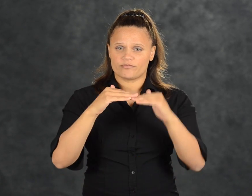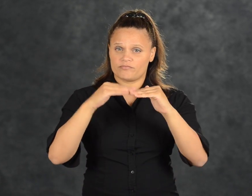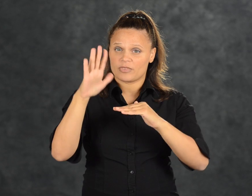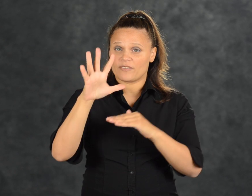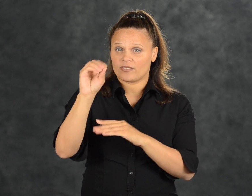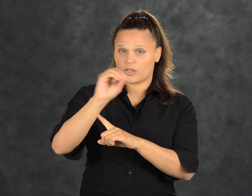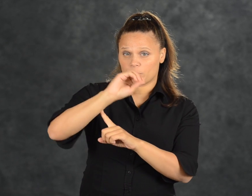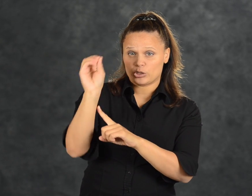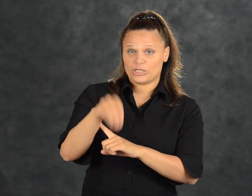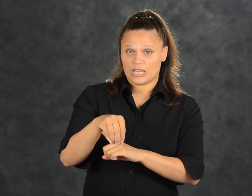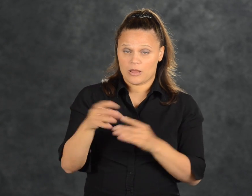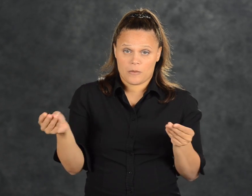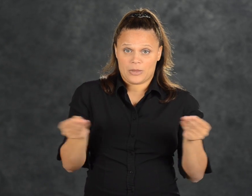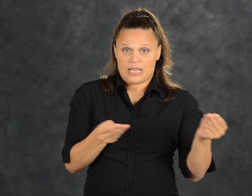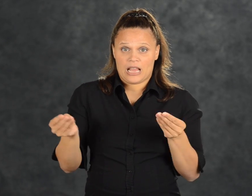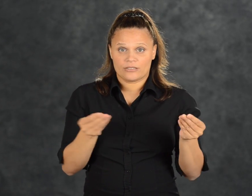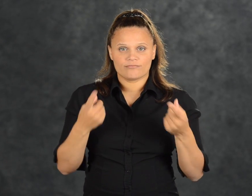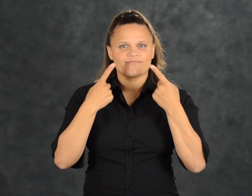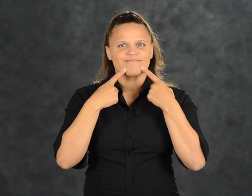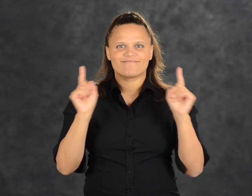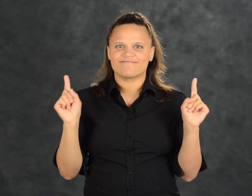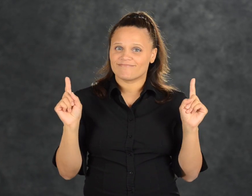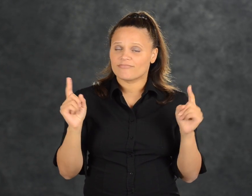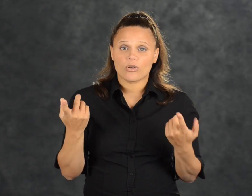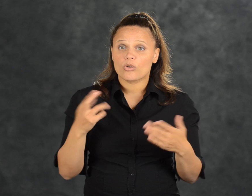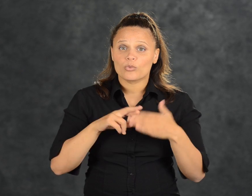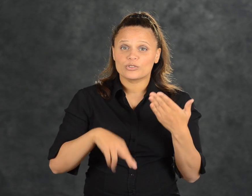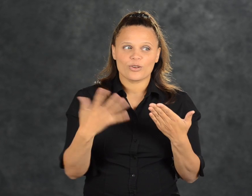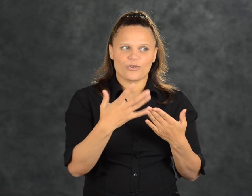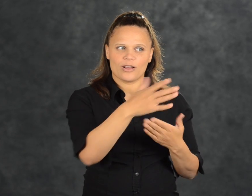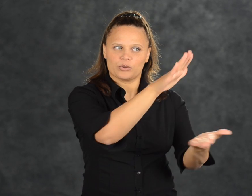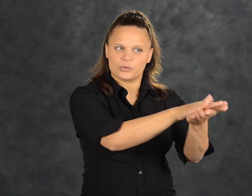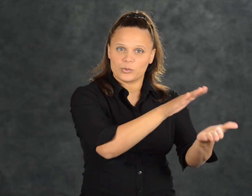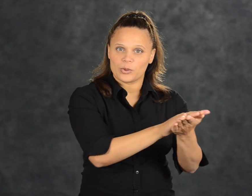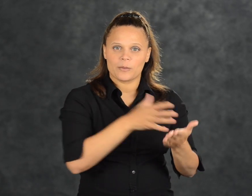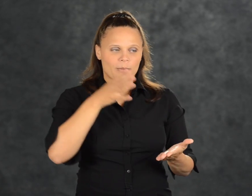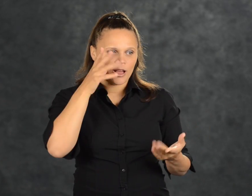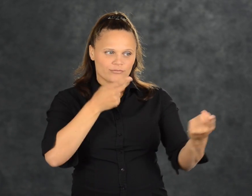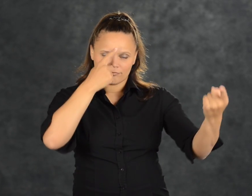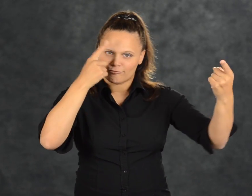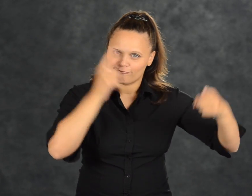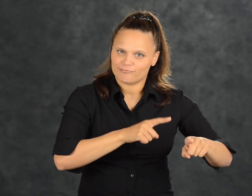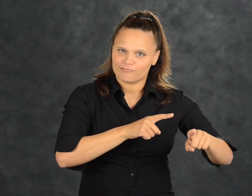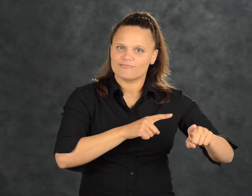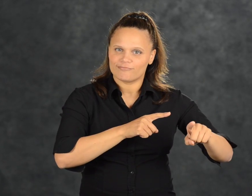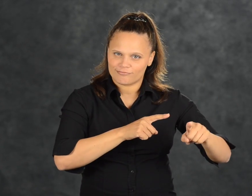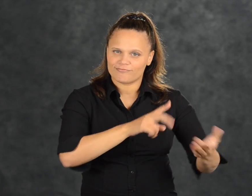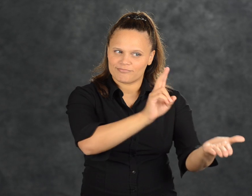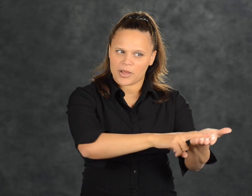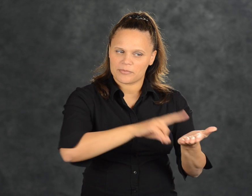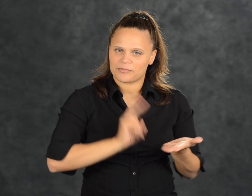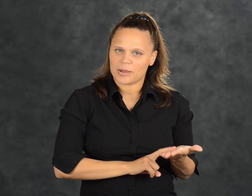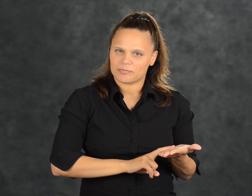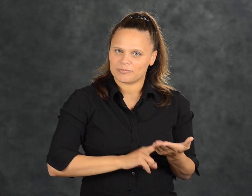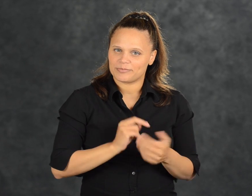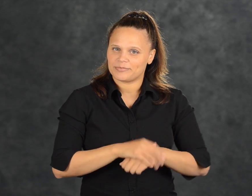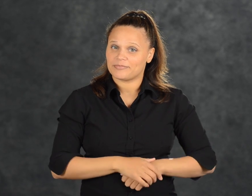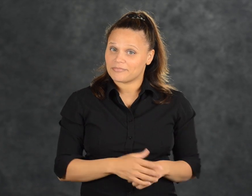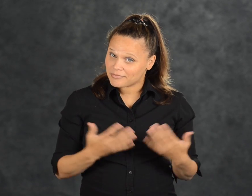Mediations usually result in some kind of written agreement between the parent and school, in well over half the cases.